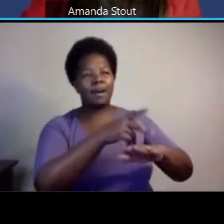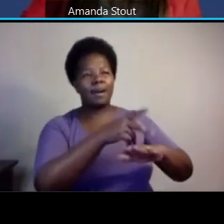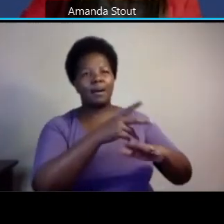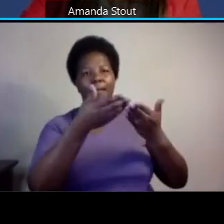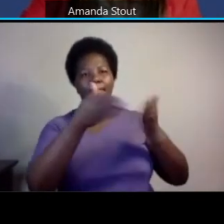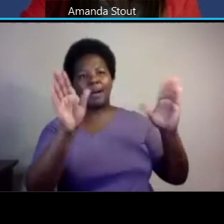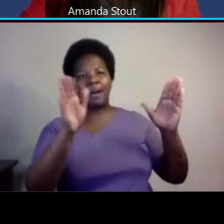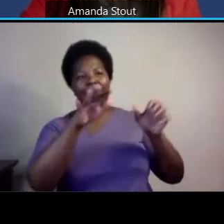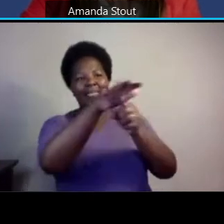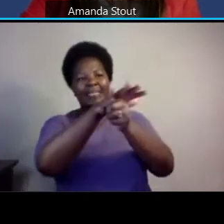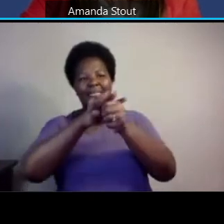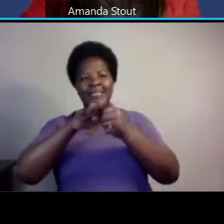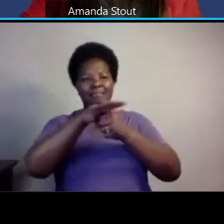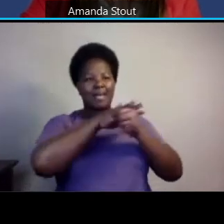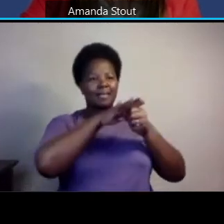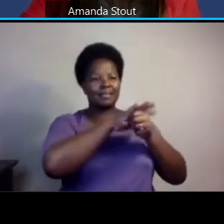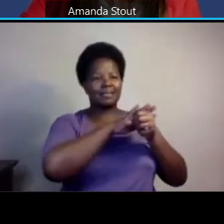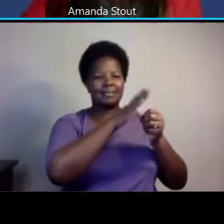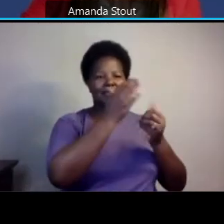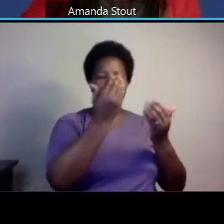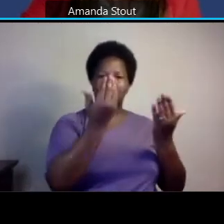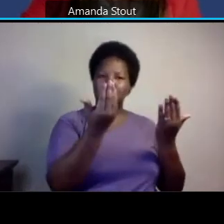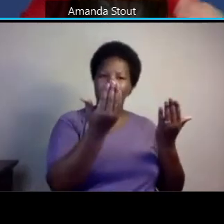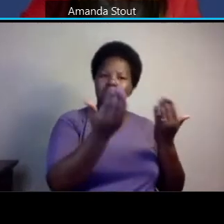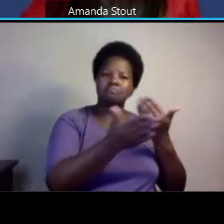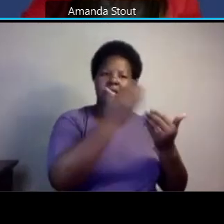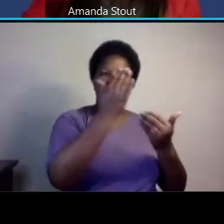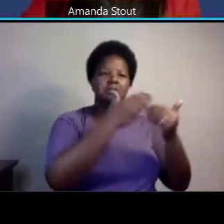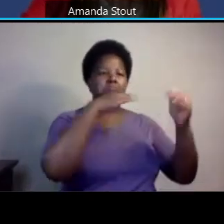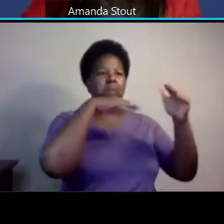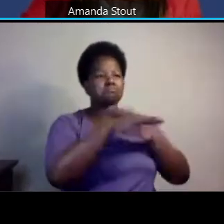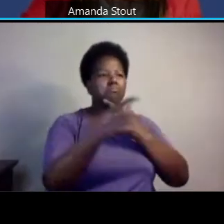um this is the type of equipment that they recommended and then was discussed